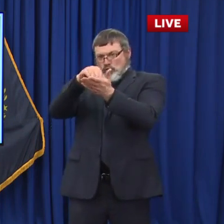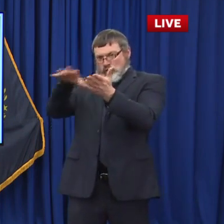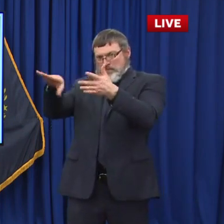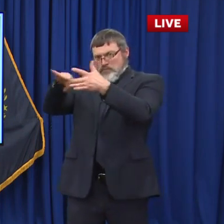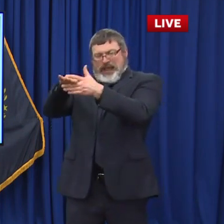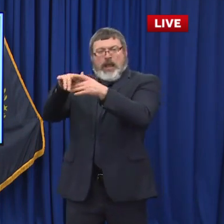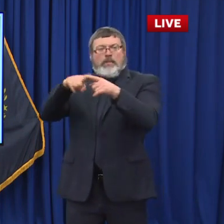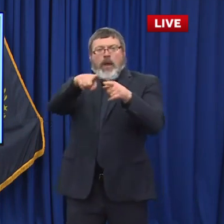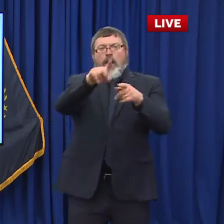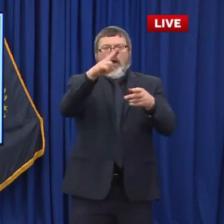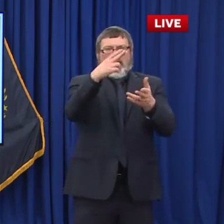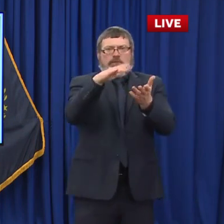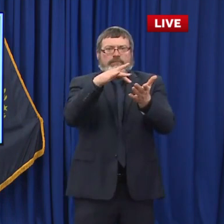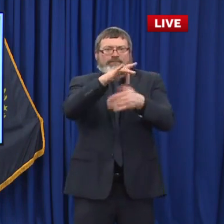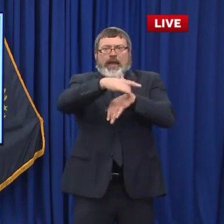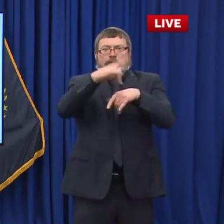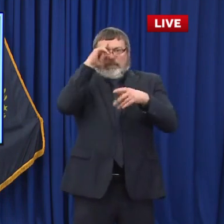WITH ADDITIONAL TESTING CAPACITY.